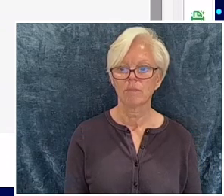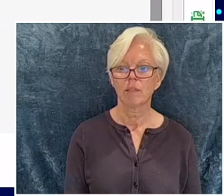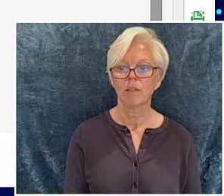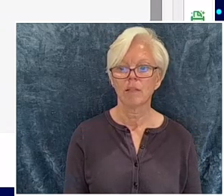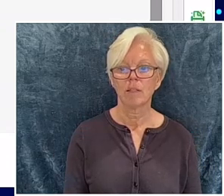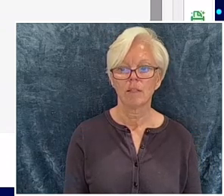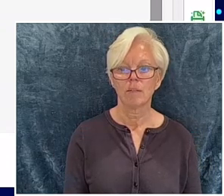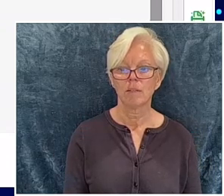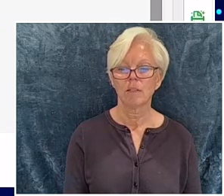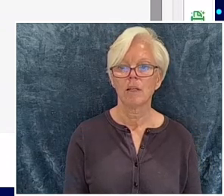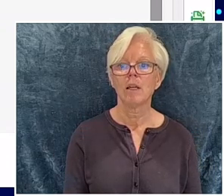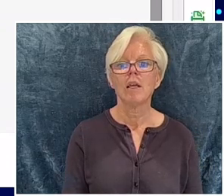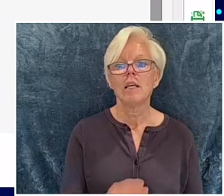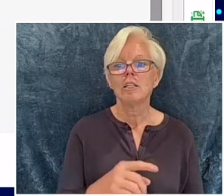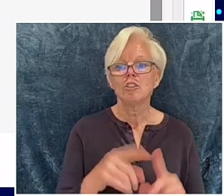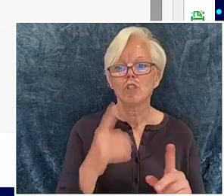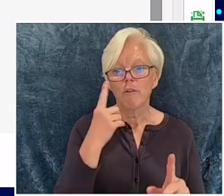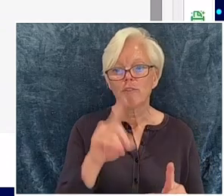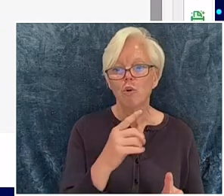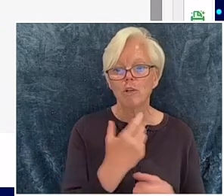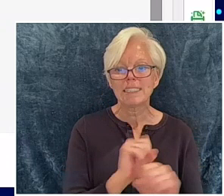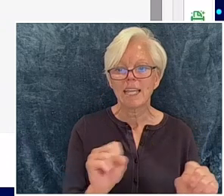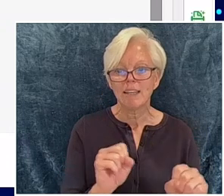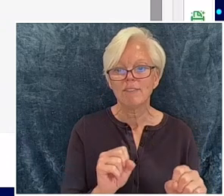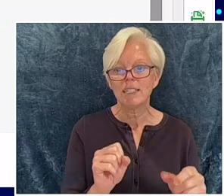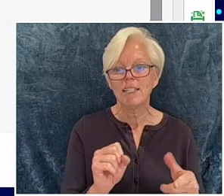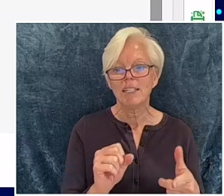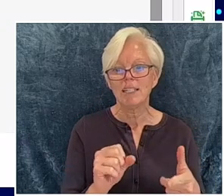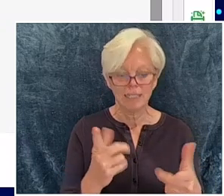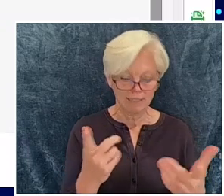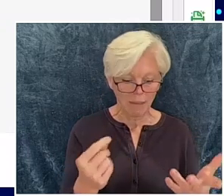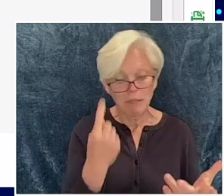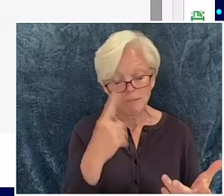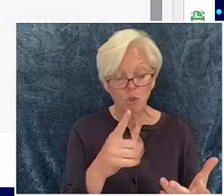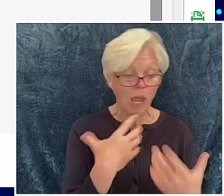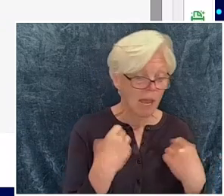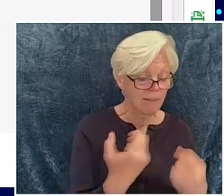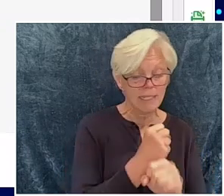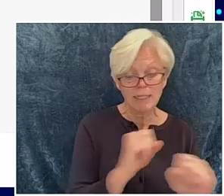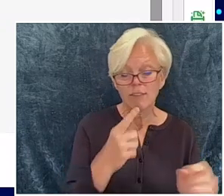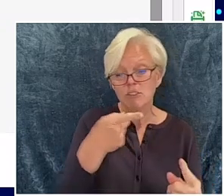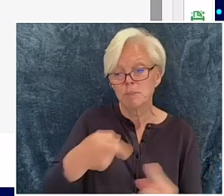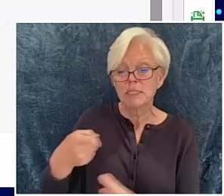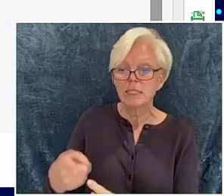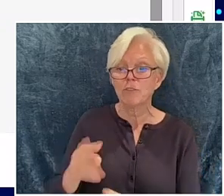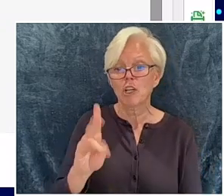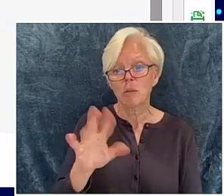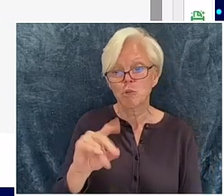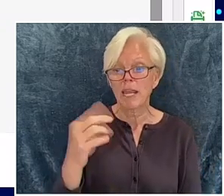safety, say, for instance, that, you know, it's a matter- as a matter of health and safety, you need to have a particular brand of something or could use this